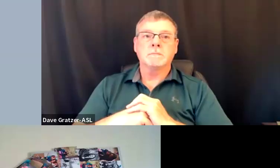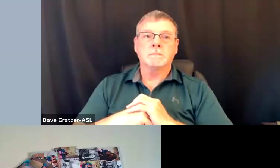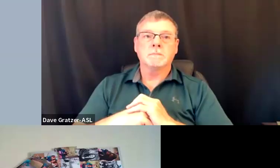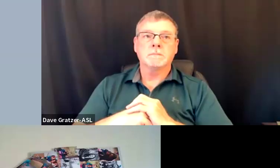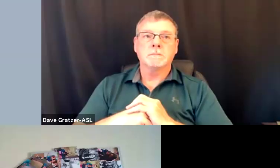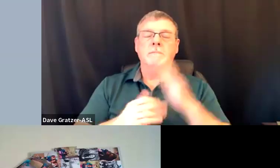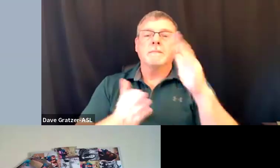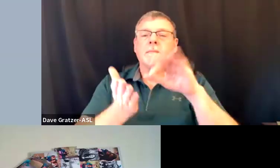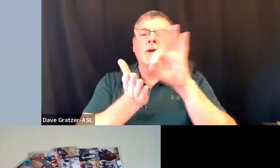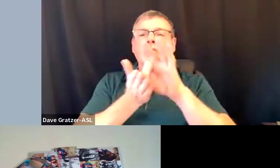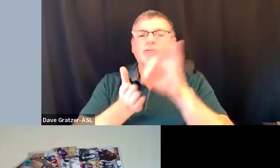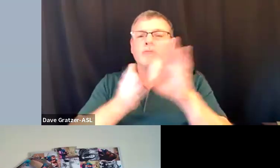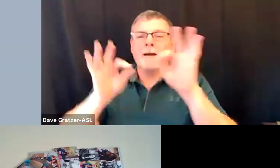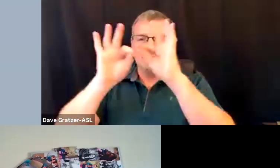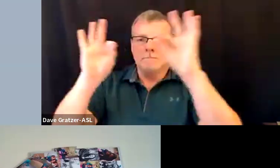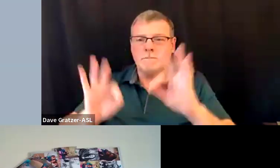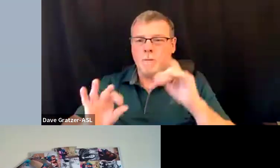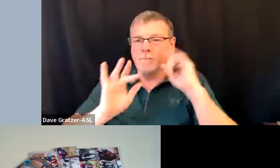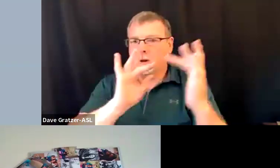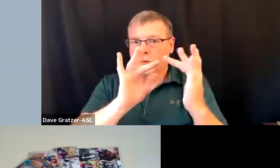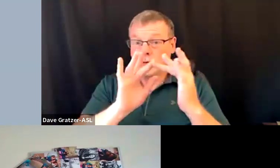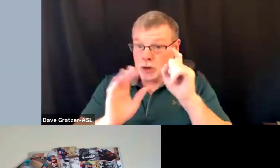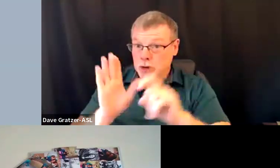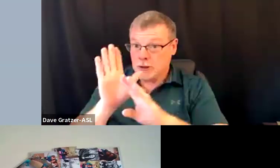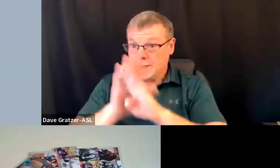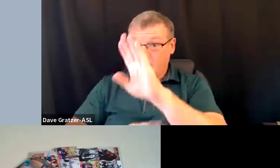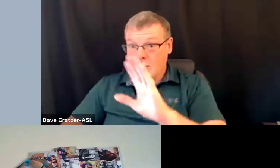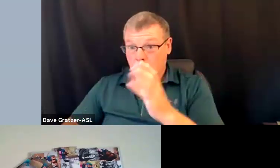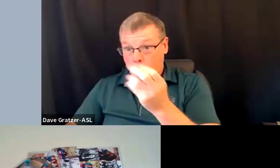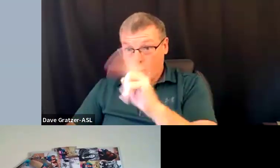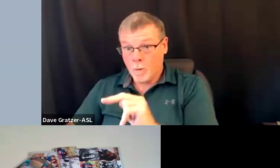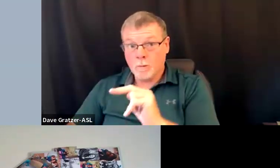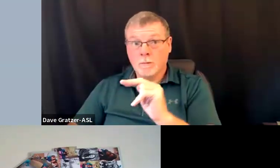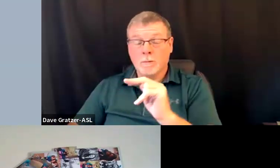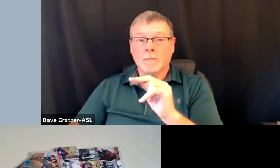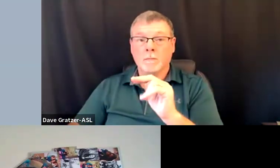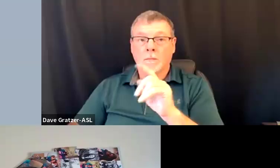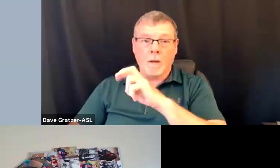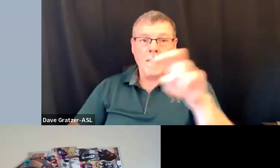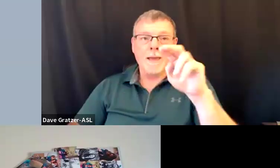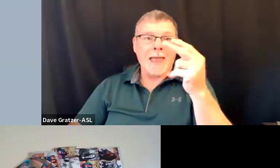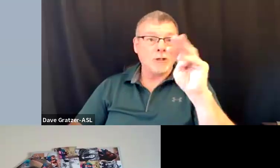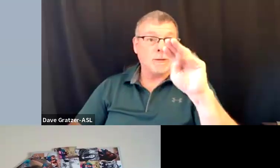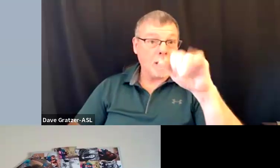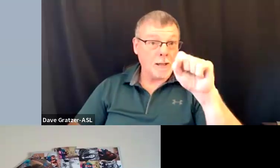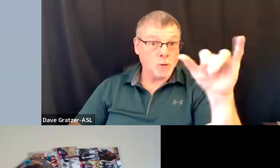for outreach contacts, whether they should develop their own. I though should be going into HMIS as well.